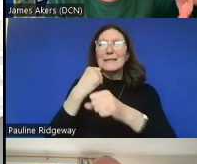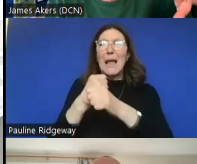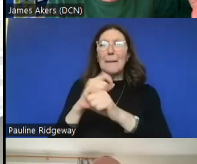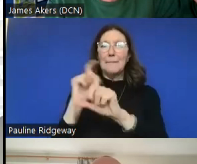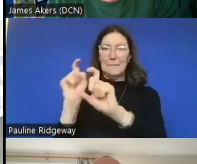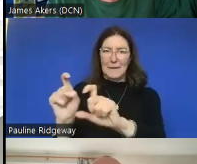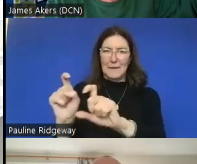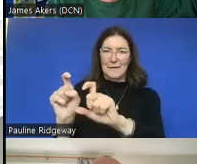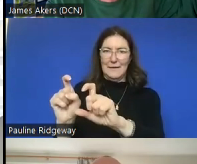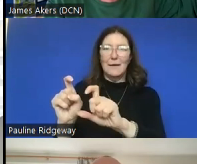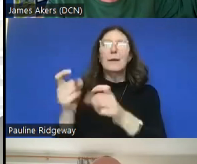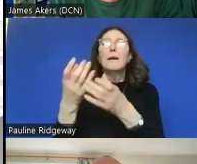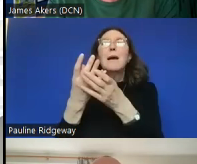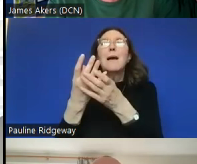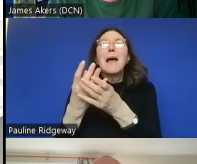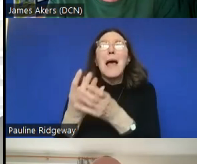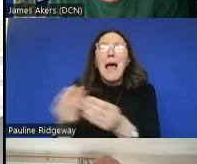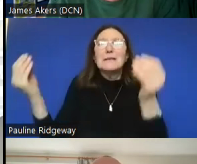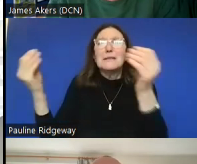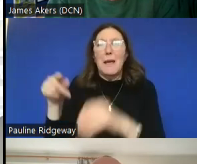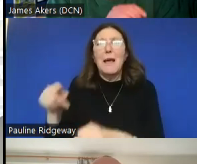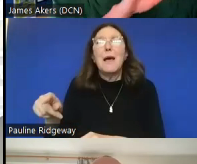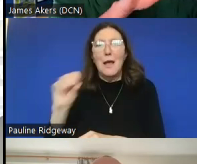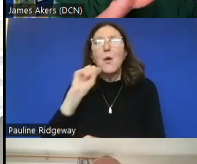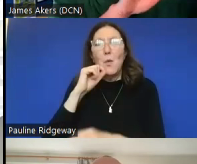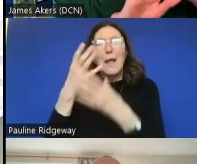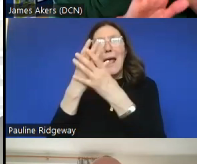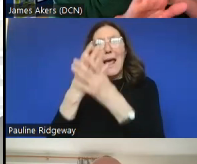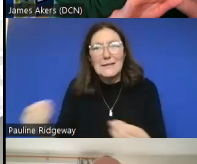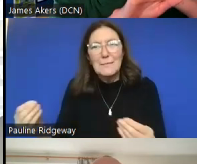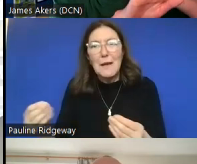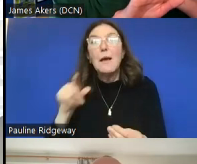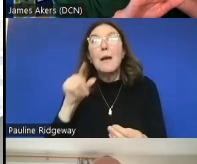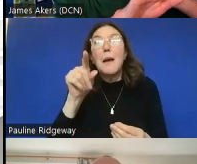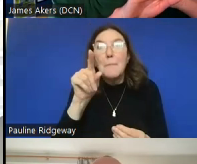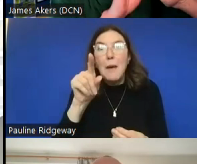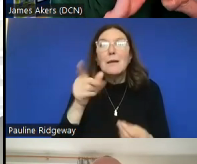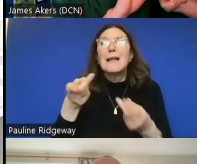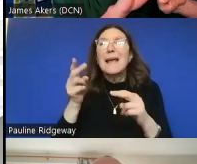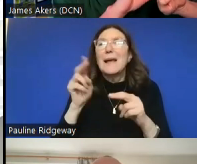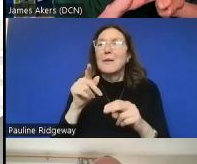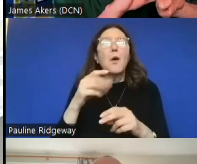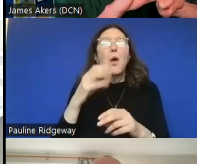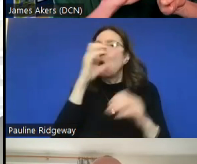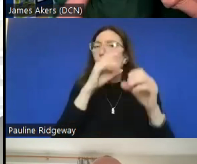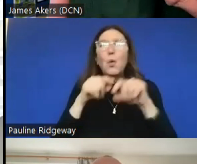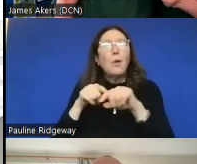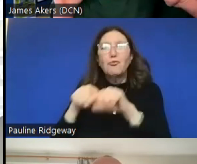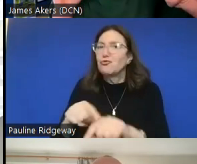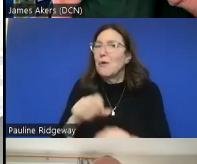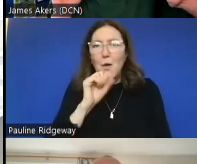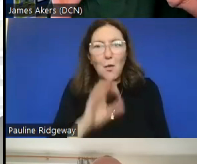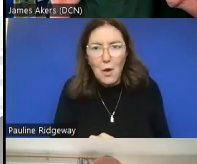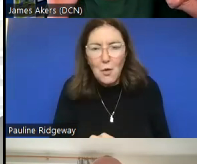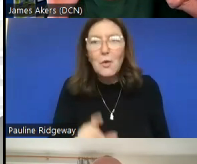Google won't track that person while the tab's there. If you reopen that tab, that person has just appeared out of nowhere